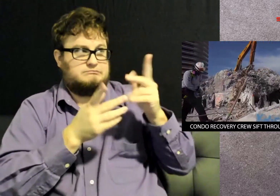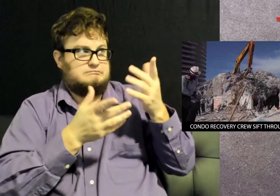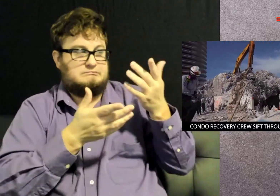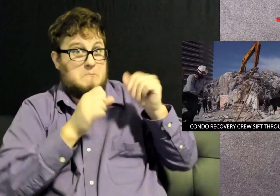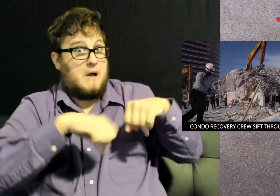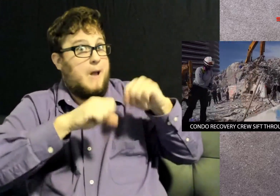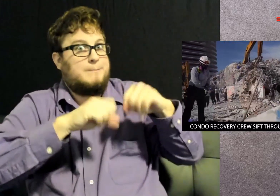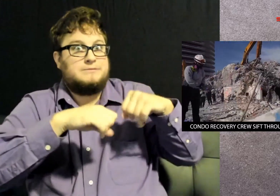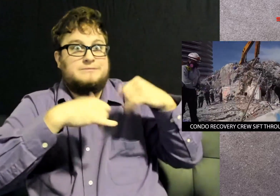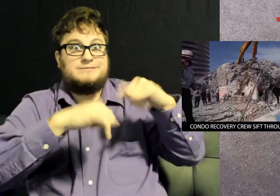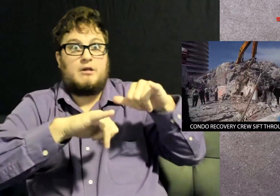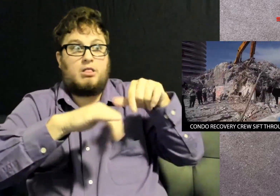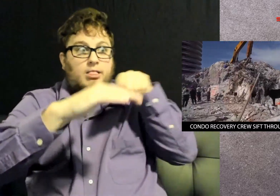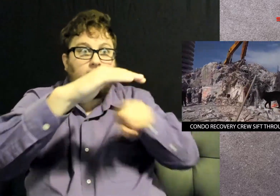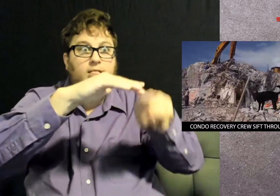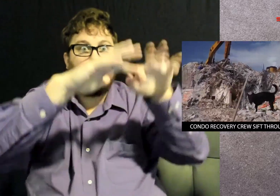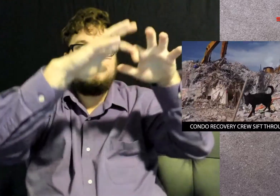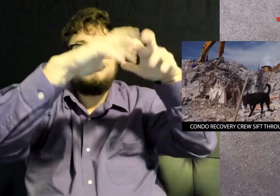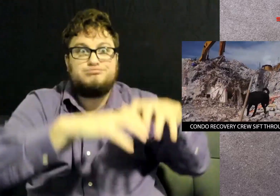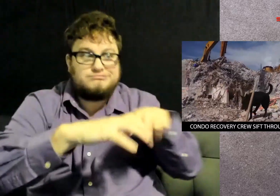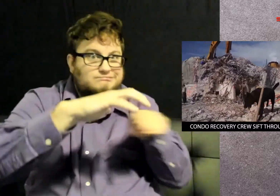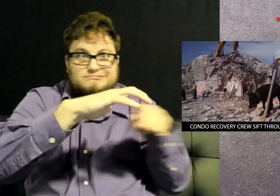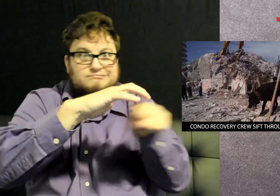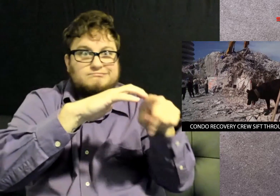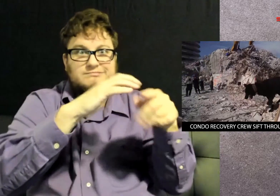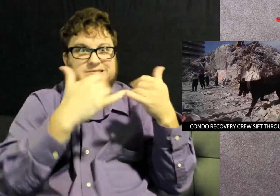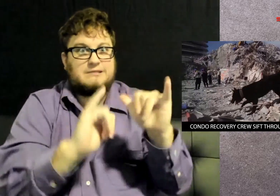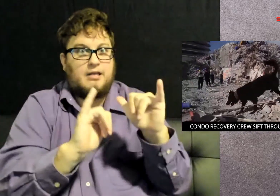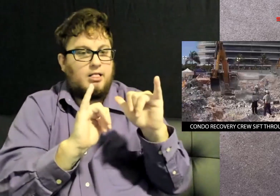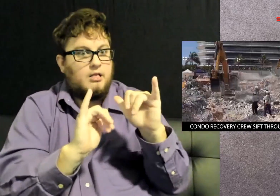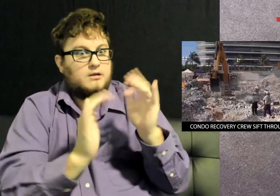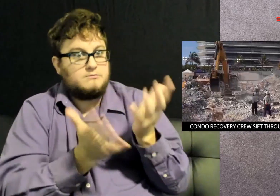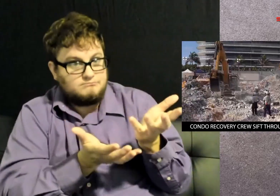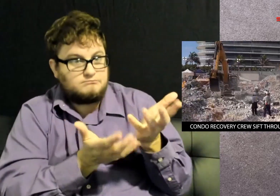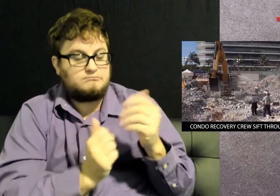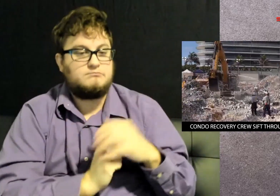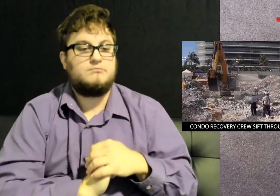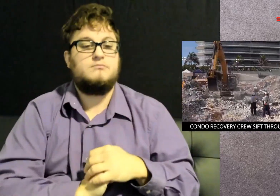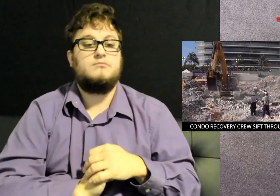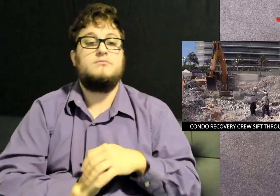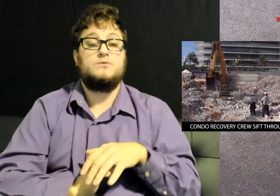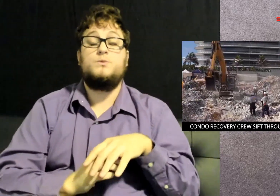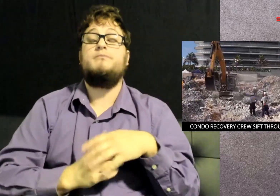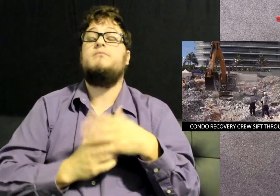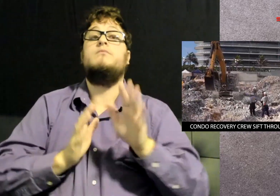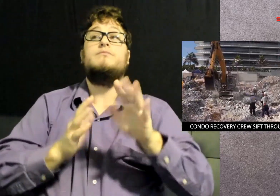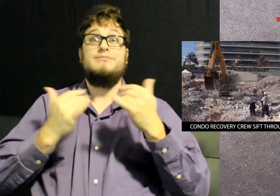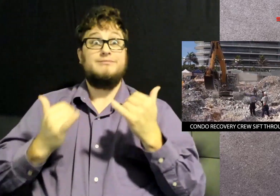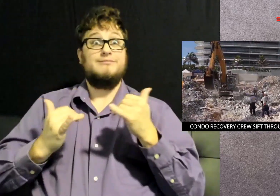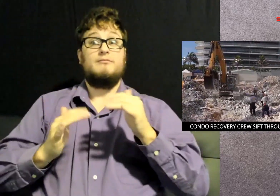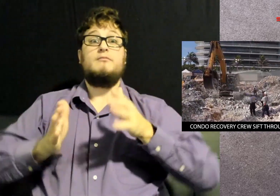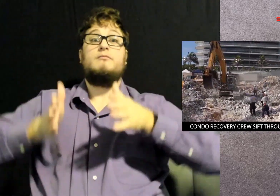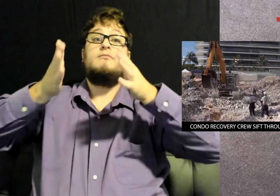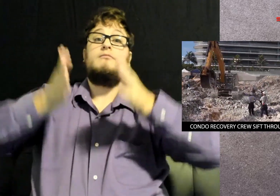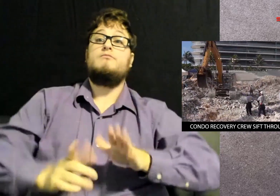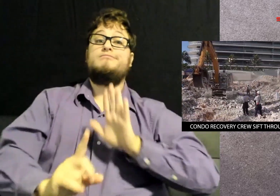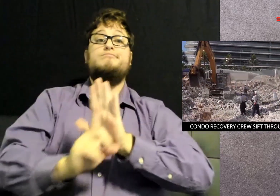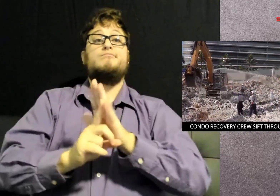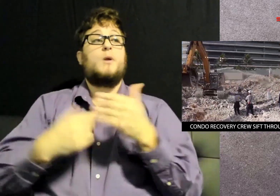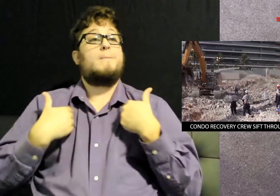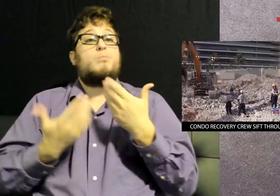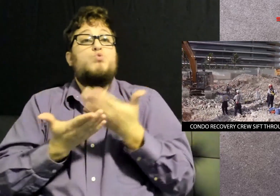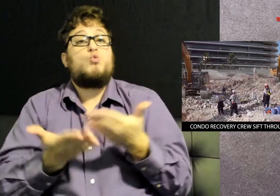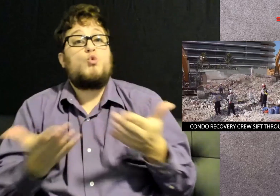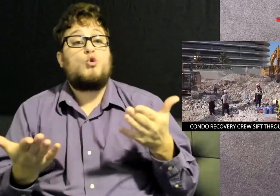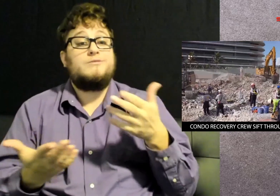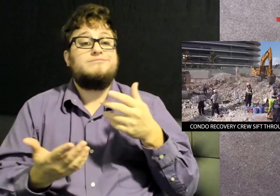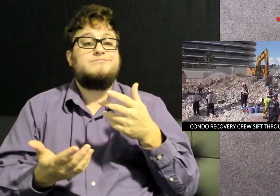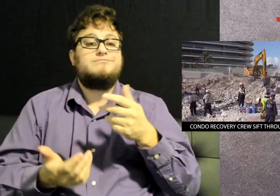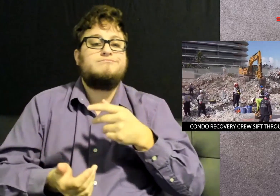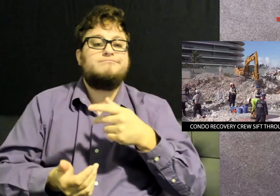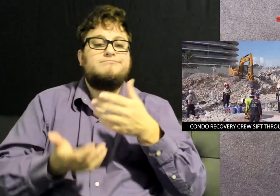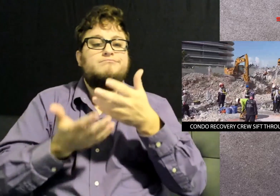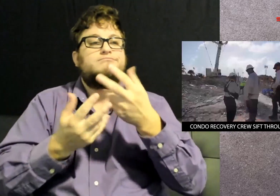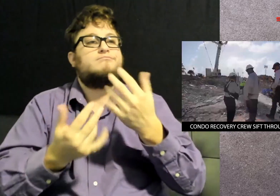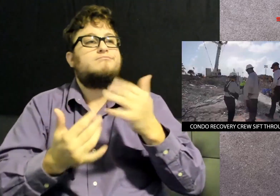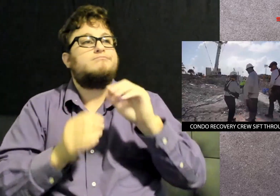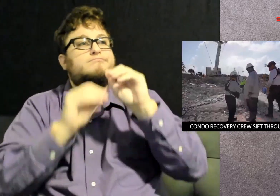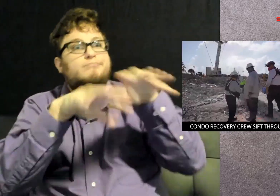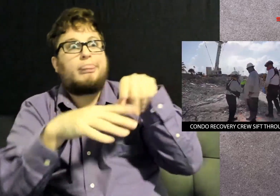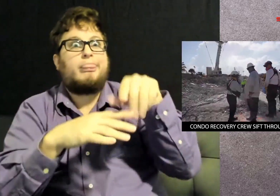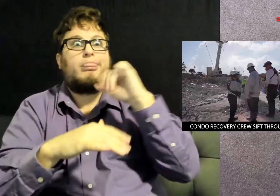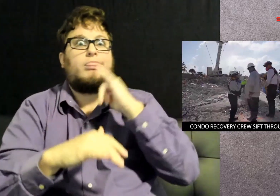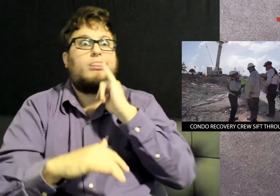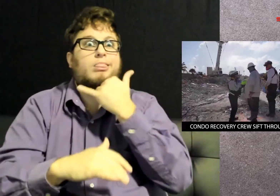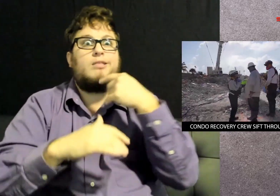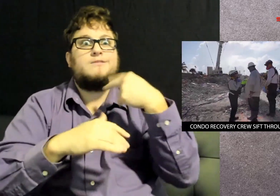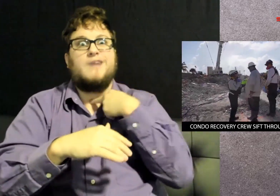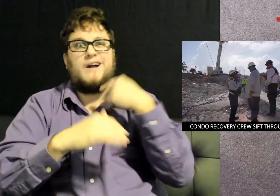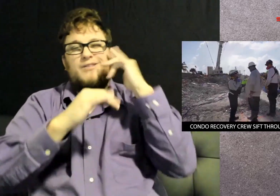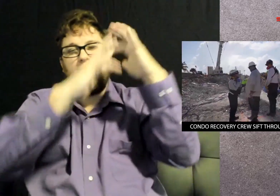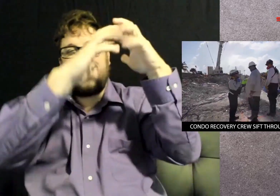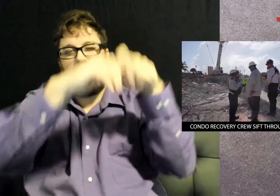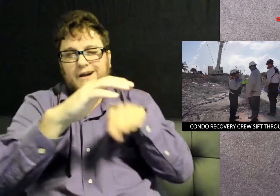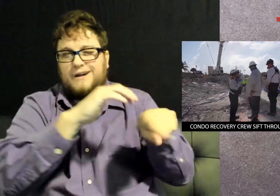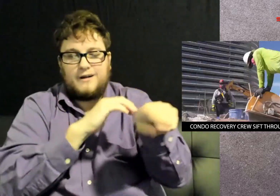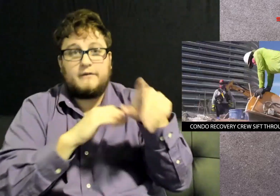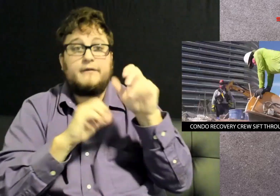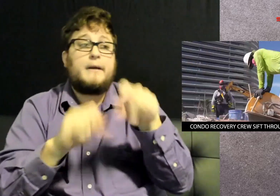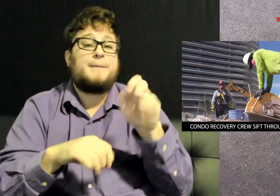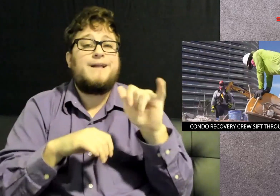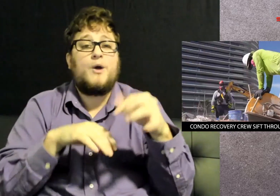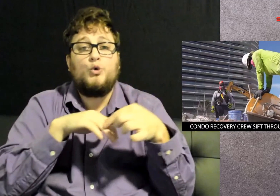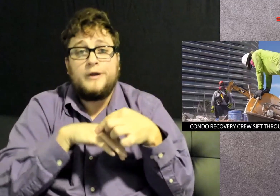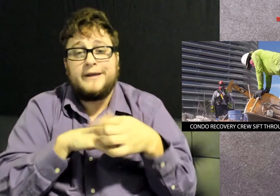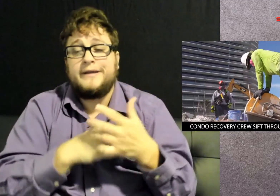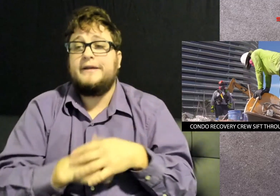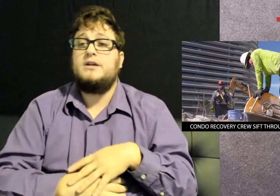are still unaccounted for they are potentially still buried in the rubble now personal belongings